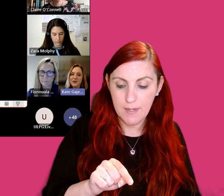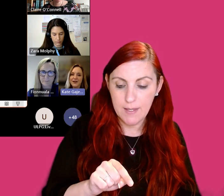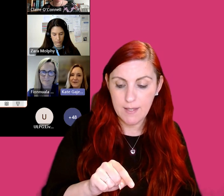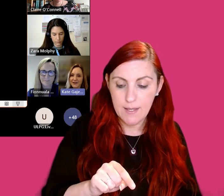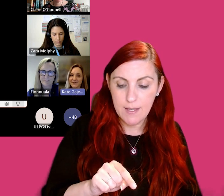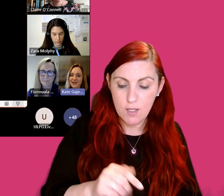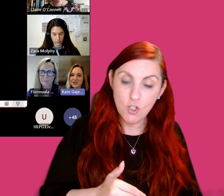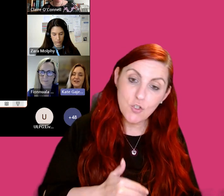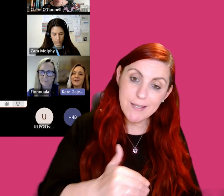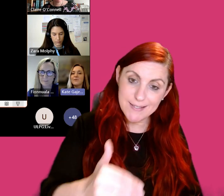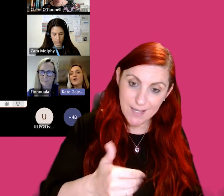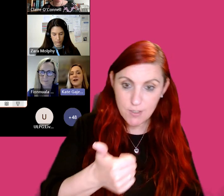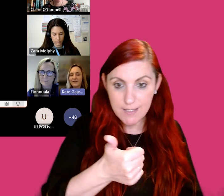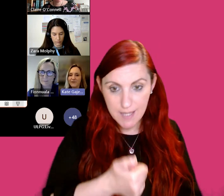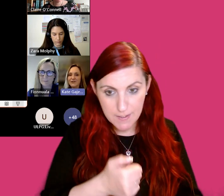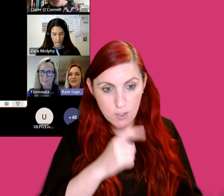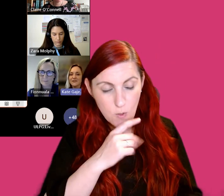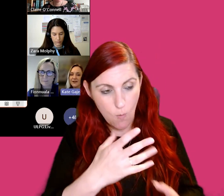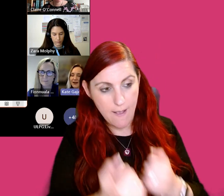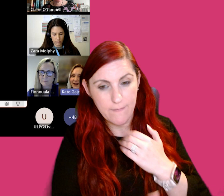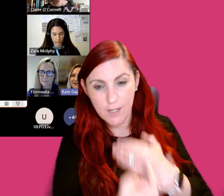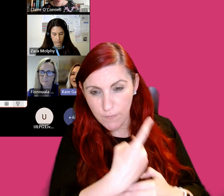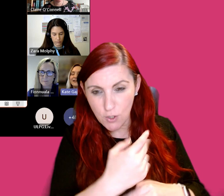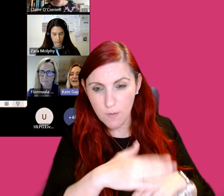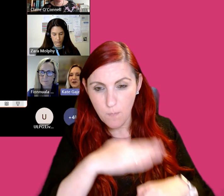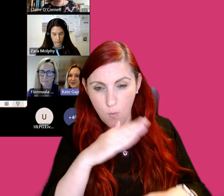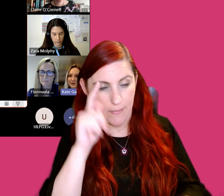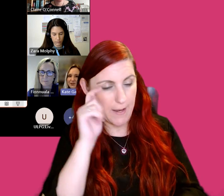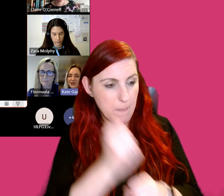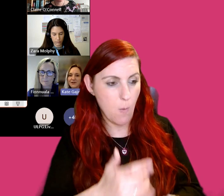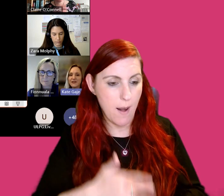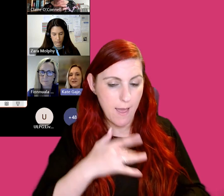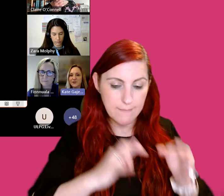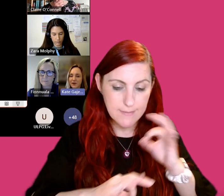where you have interventions that are more focused on lifestyle then you have type two diabetes where